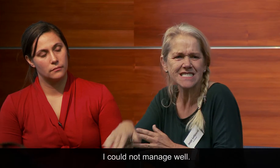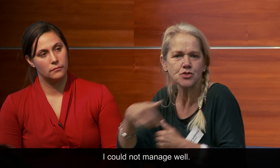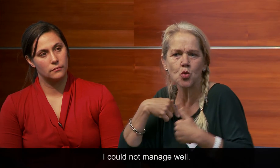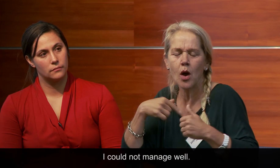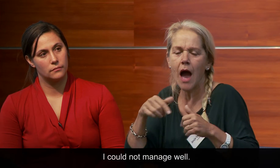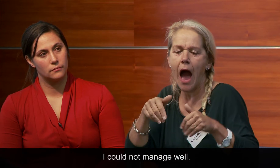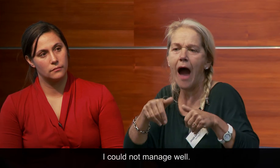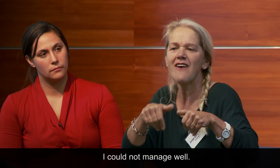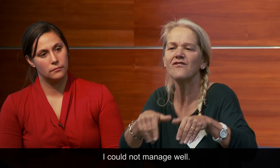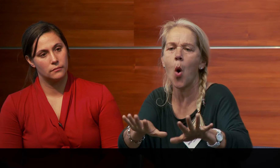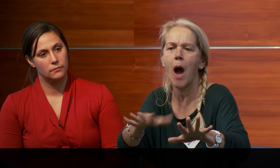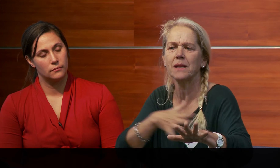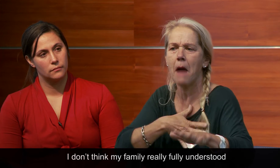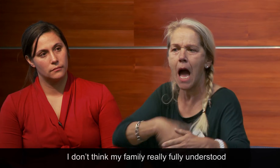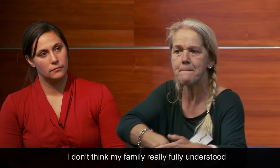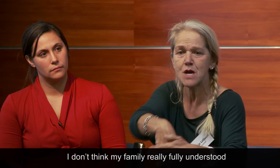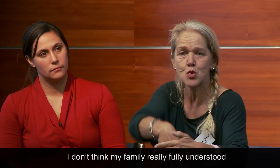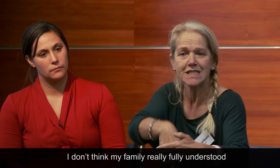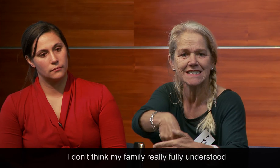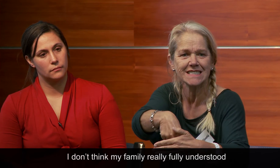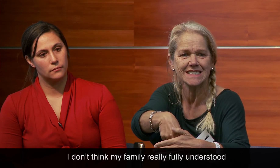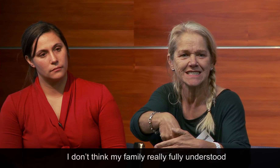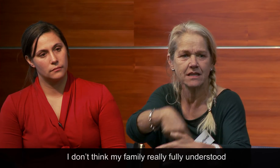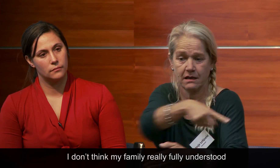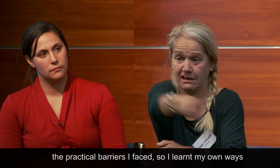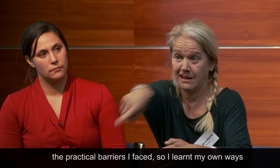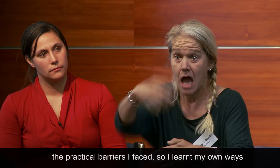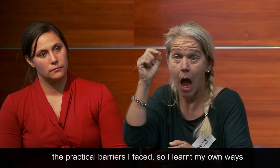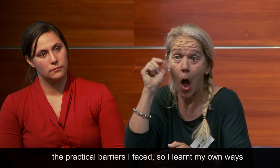I could not manage well. I don’t think my family really fully understood the practical